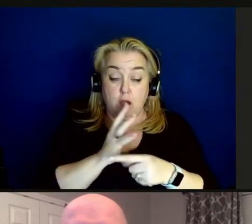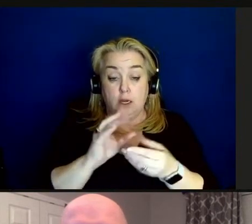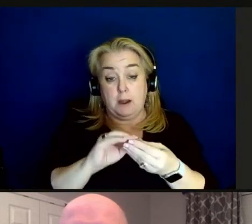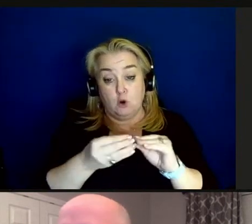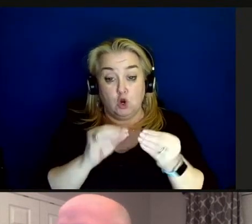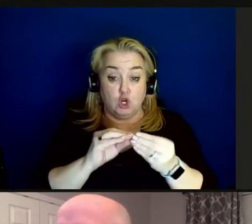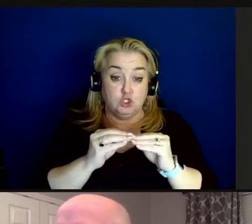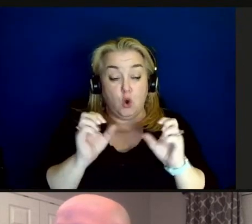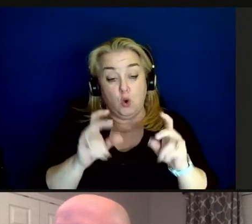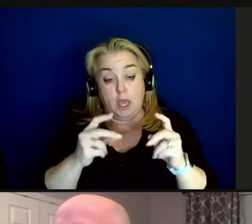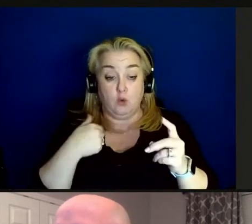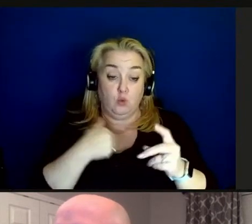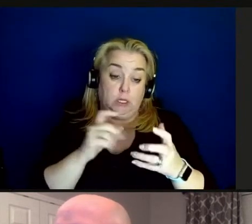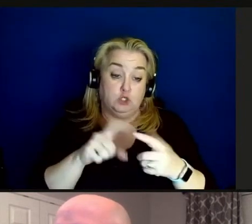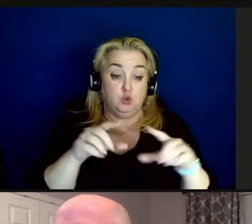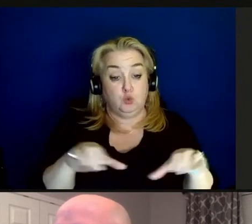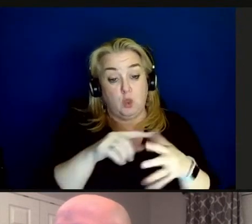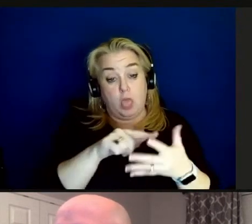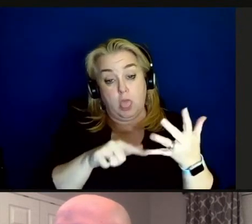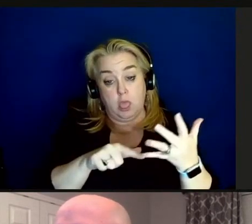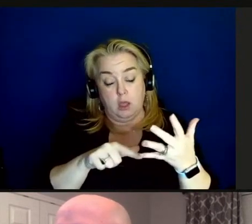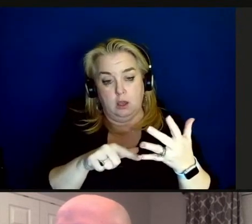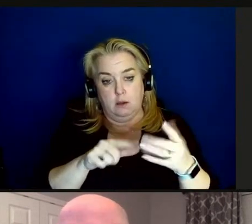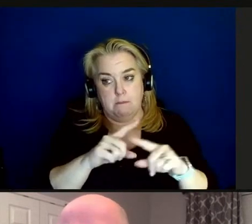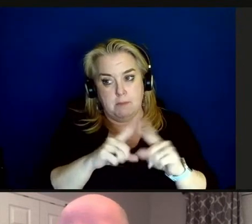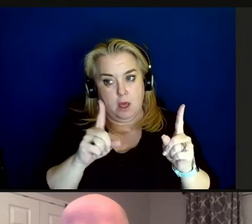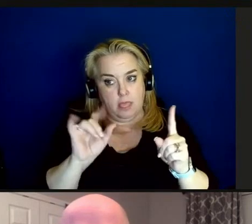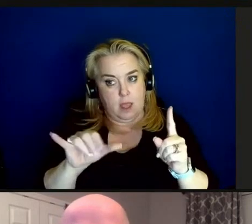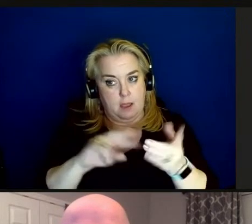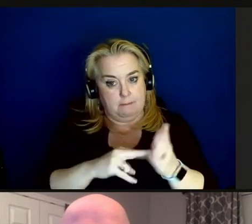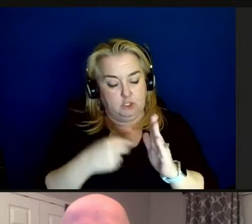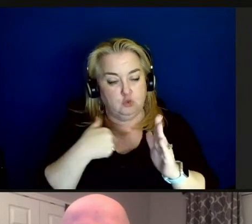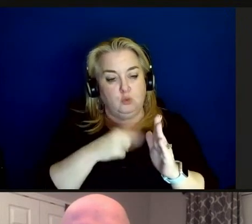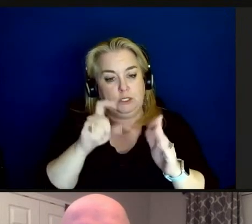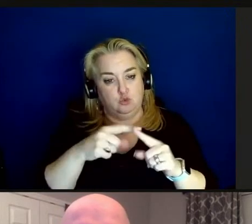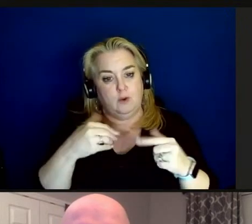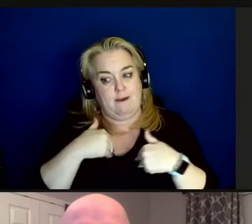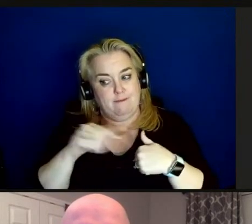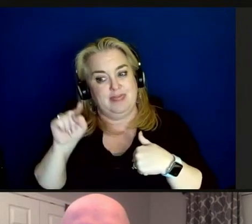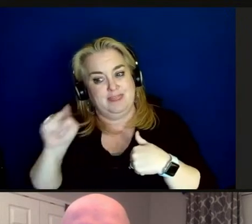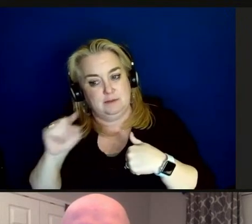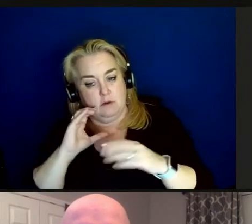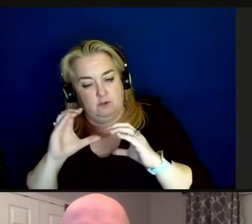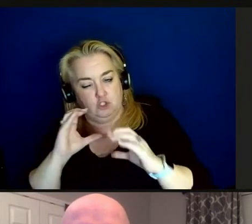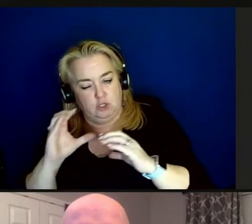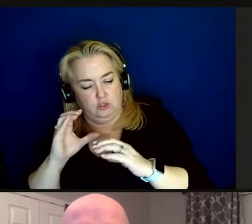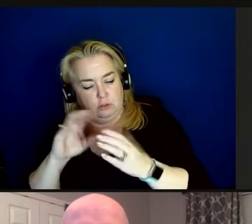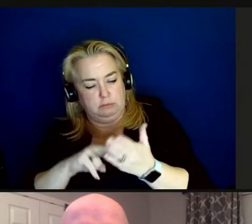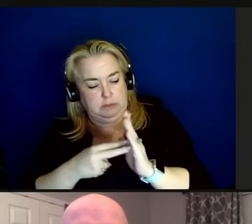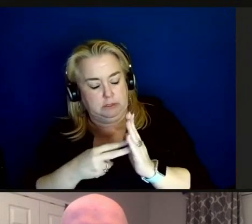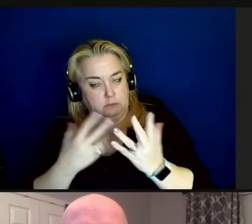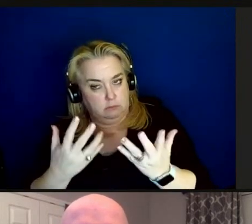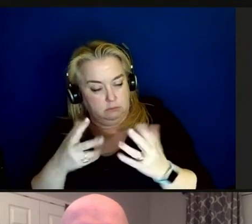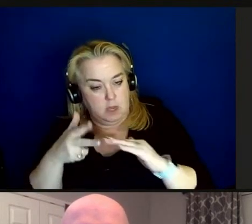REALLY MEANS. IT IS IT'S EASY AS I CAN DO.